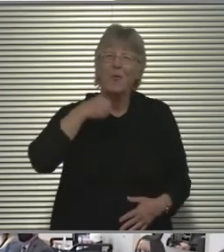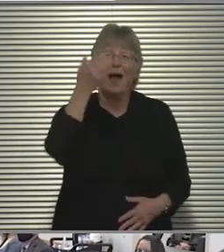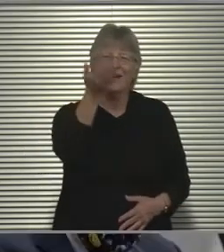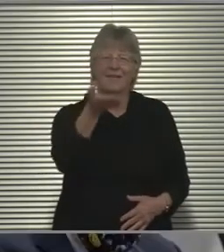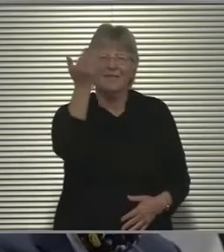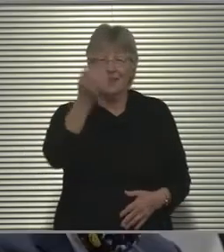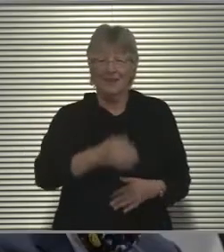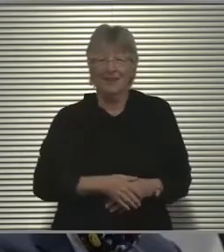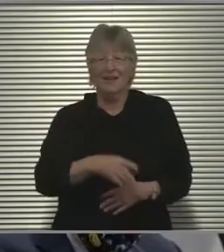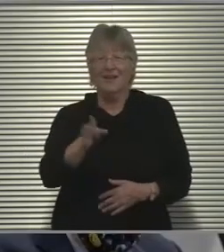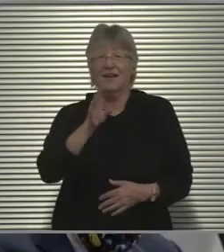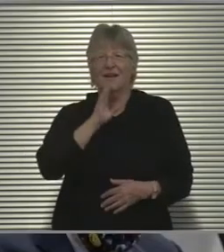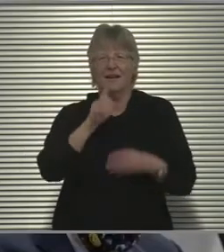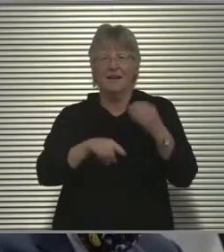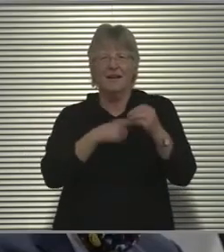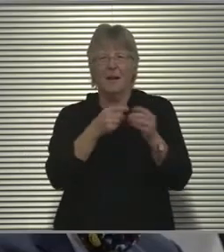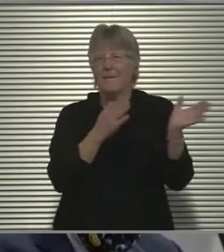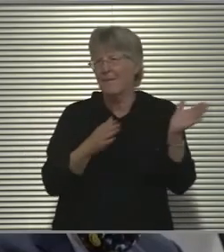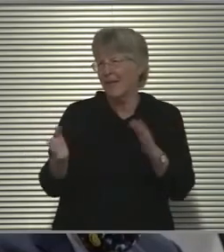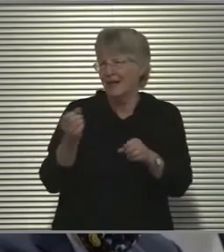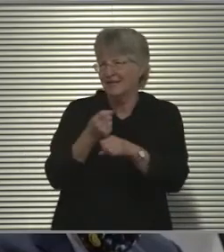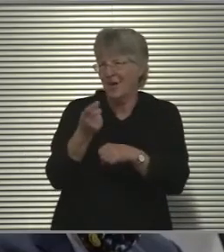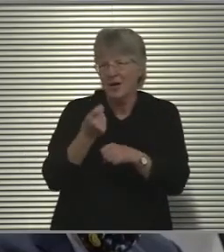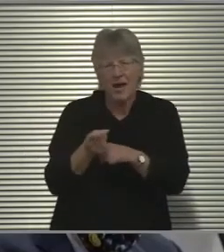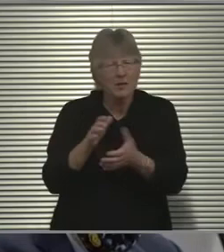Did you mention plans for next year, schools maybe?